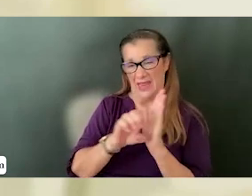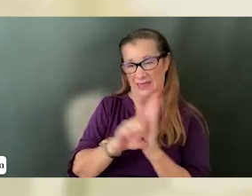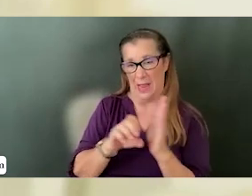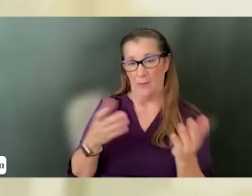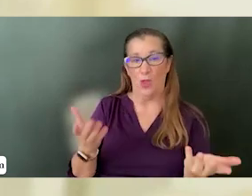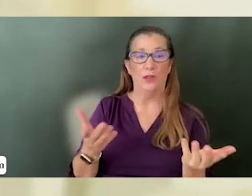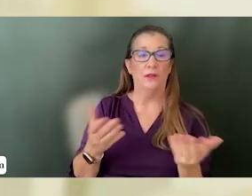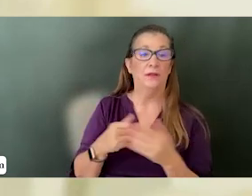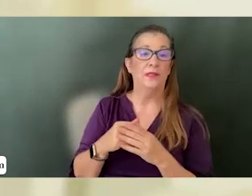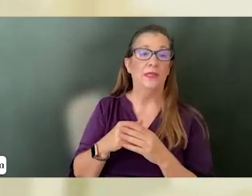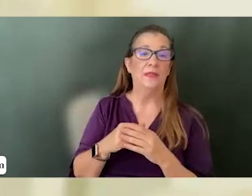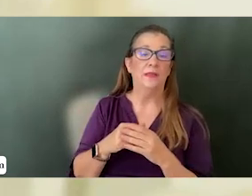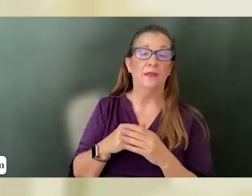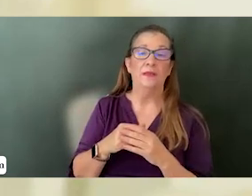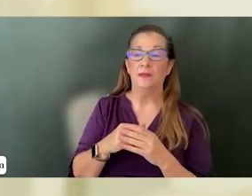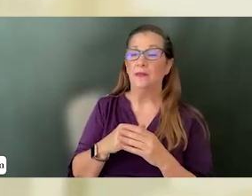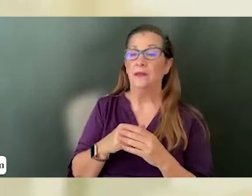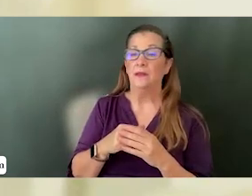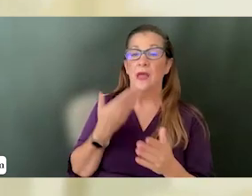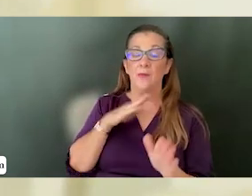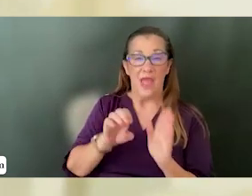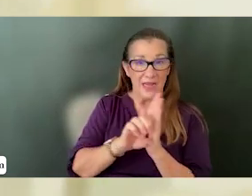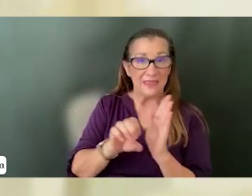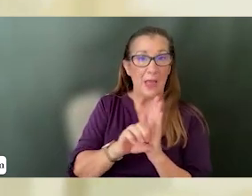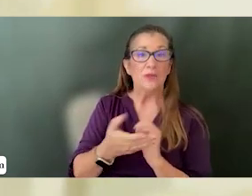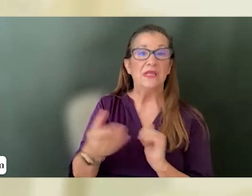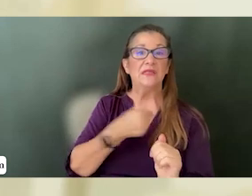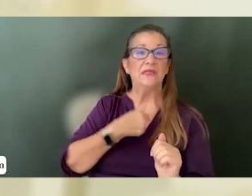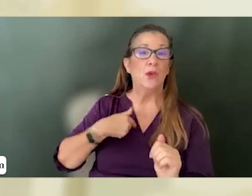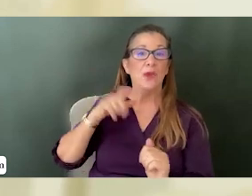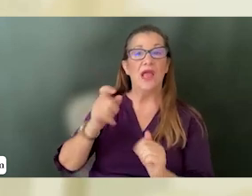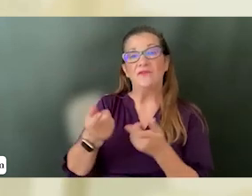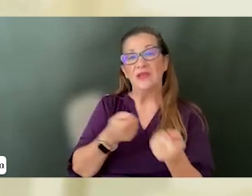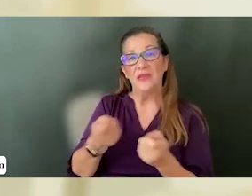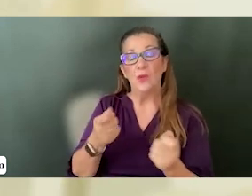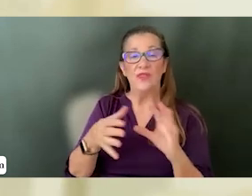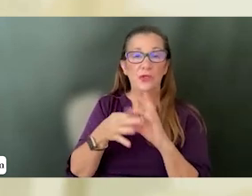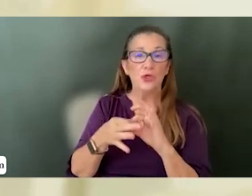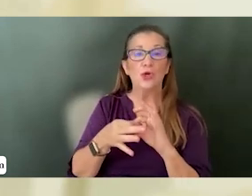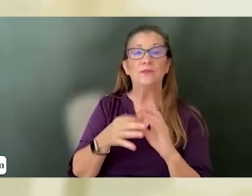Um, and bad examples are things that we may have to deal with in terms of inaccessible content.